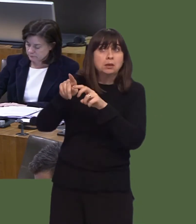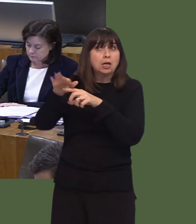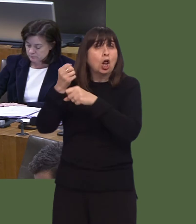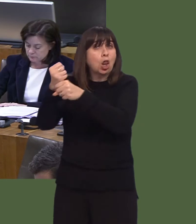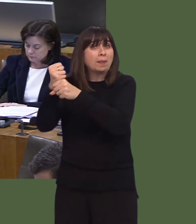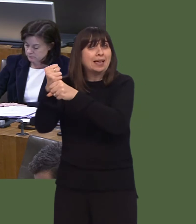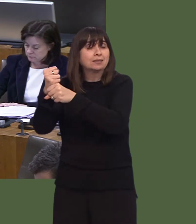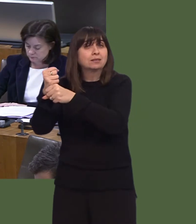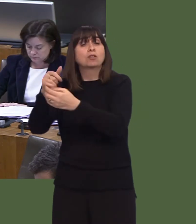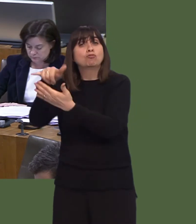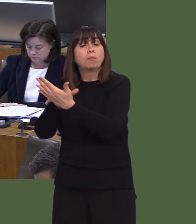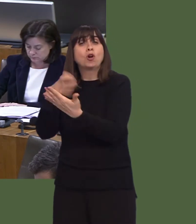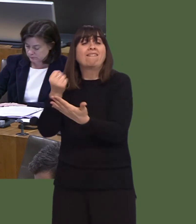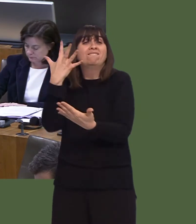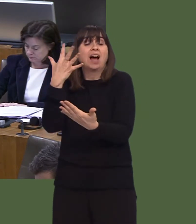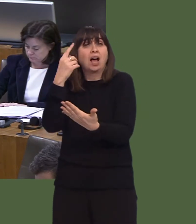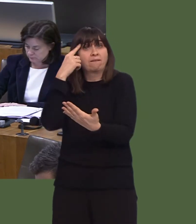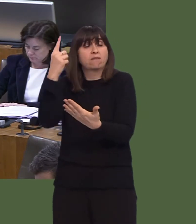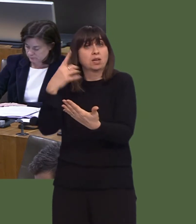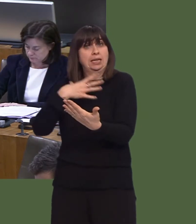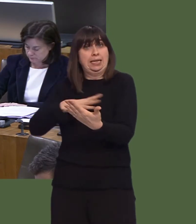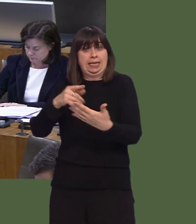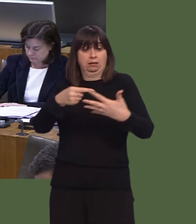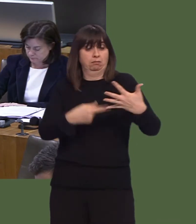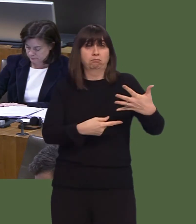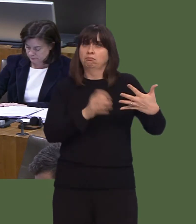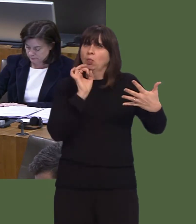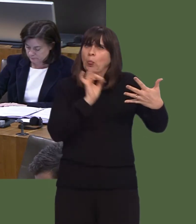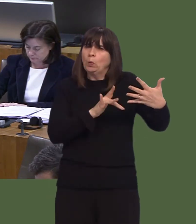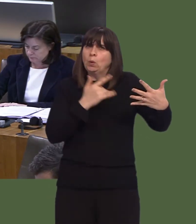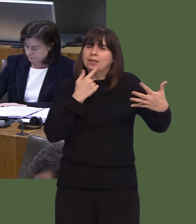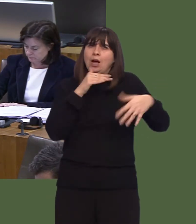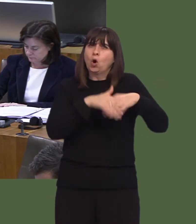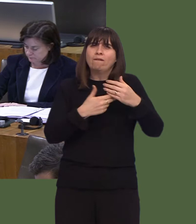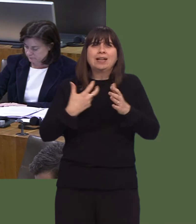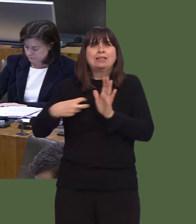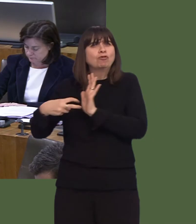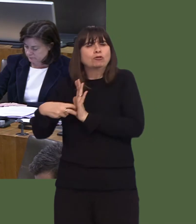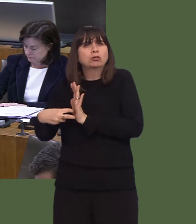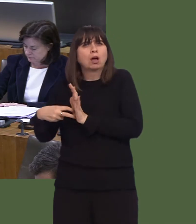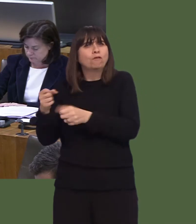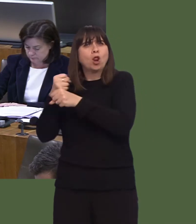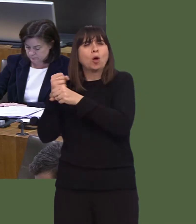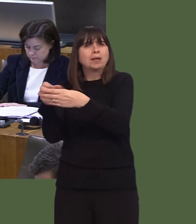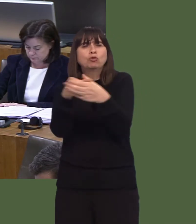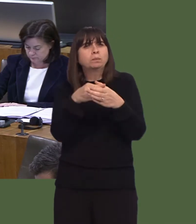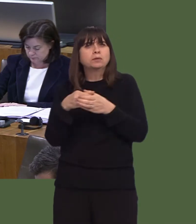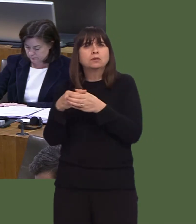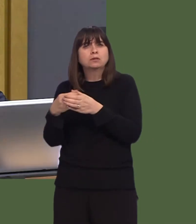It reported back with five recommendations, which didn't include the establishment of a lobbying register at the present time.